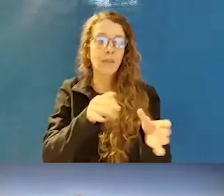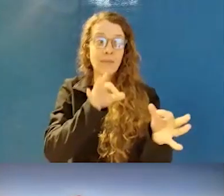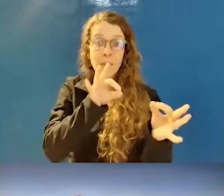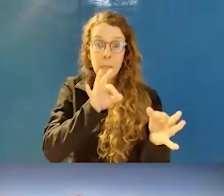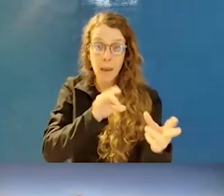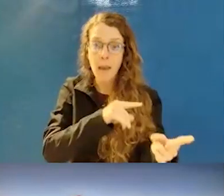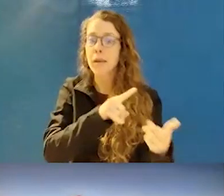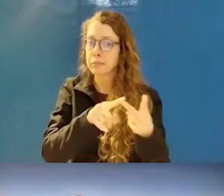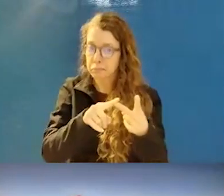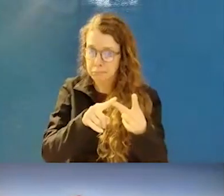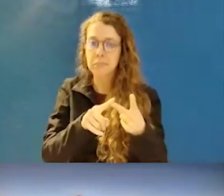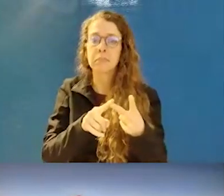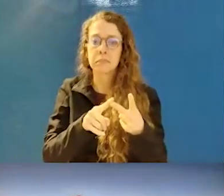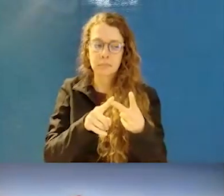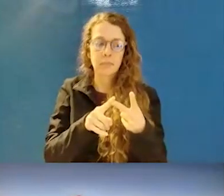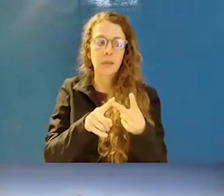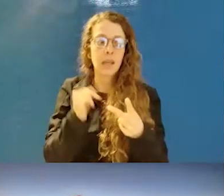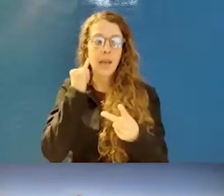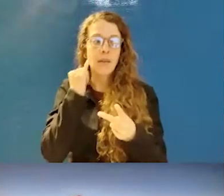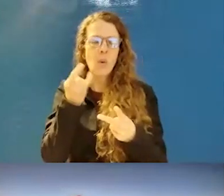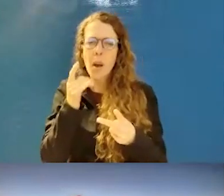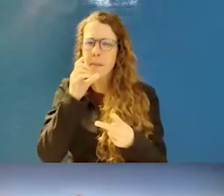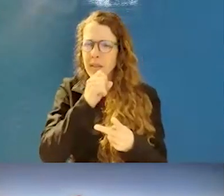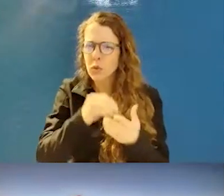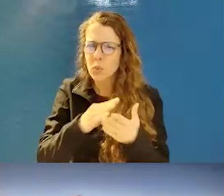And, you know, if you miss a student here or there, you know, students